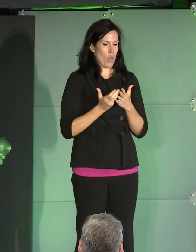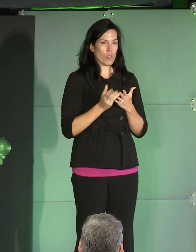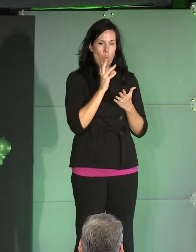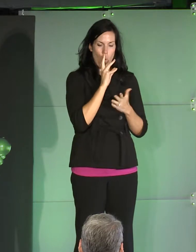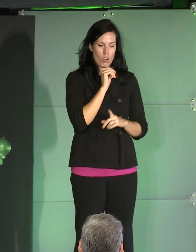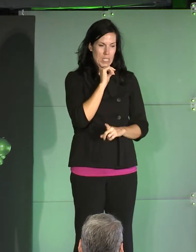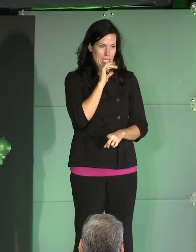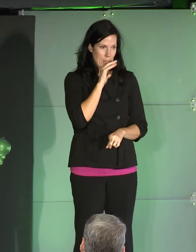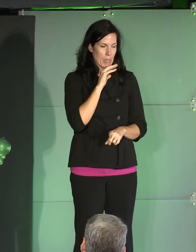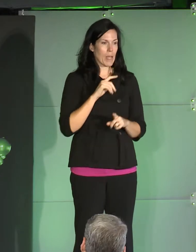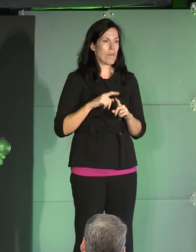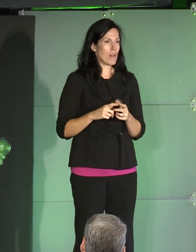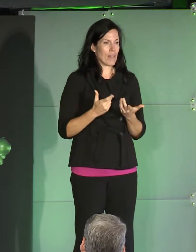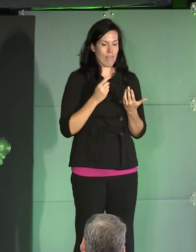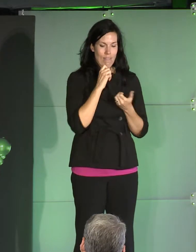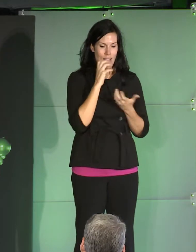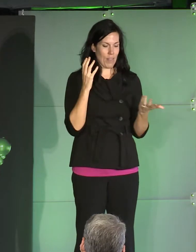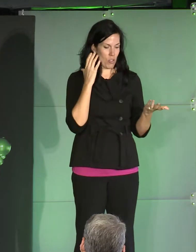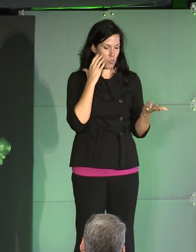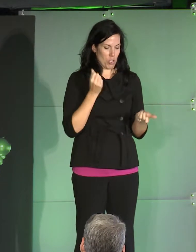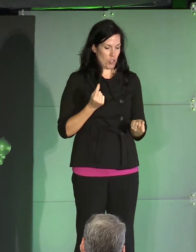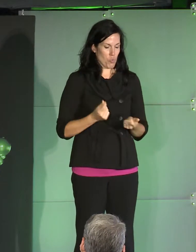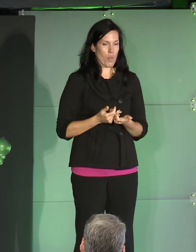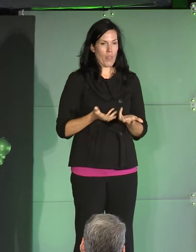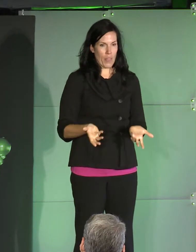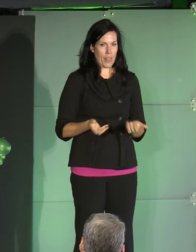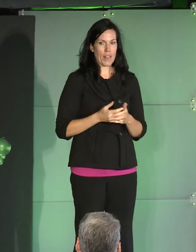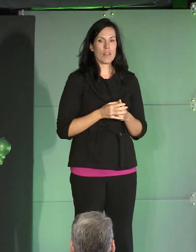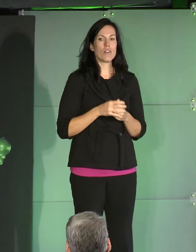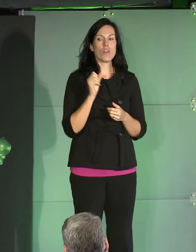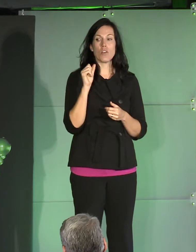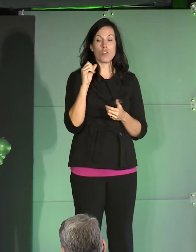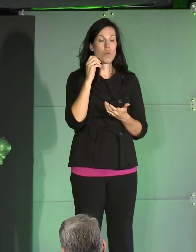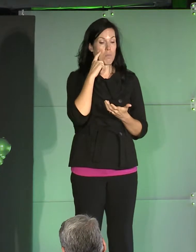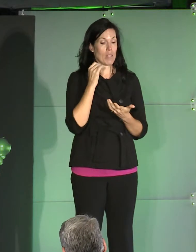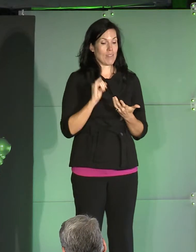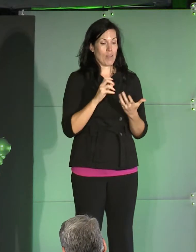But there is simply nothing that they knew that they could do with it. And so the fact that it was running off stream,